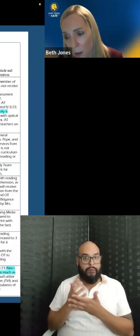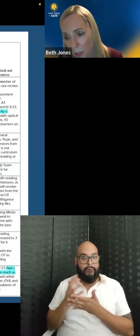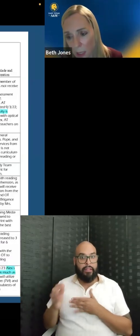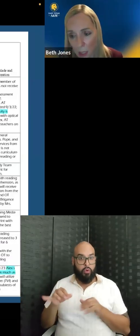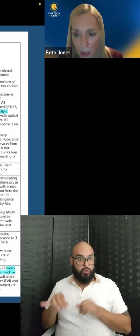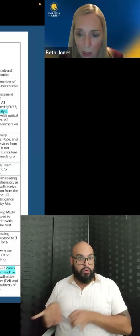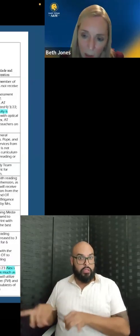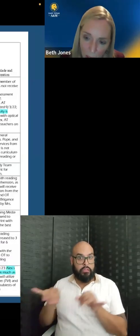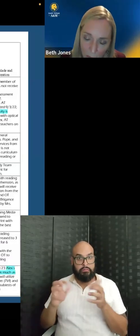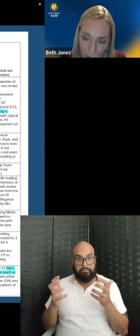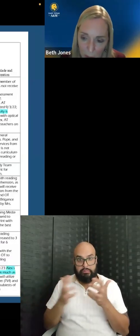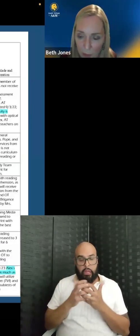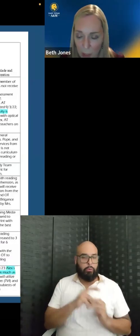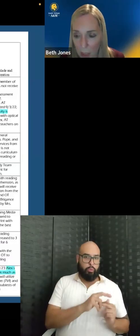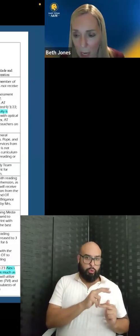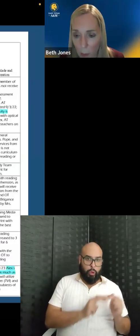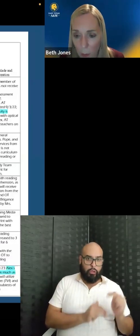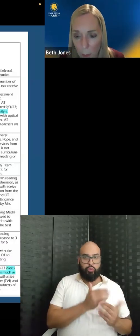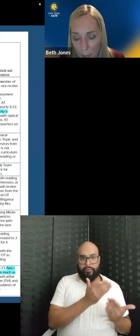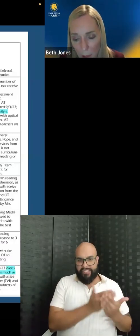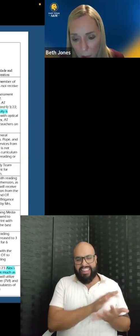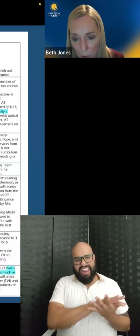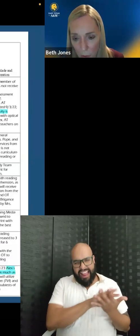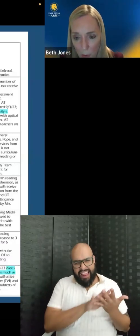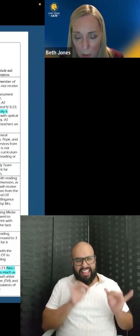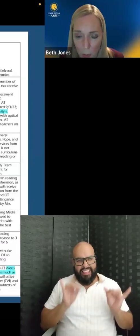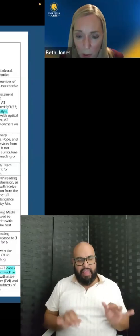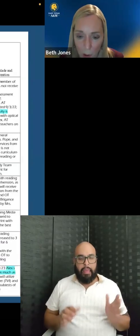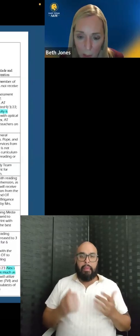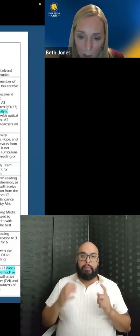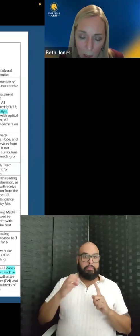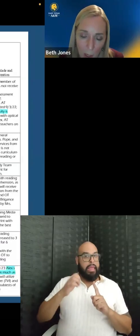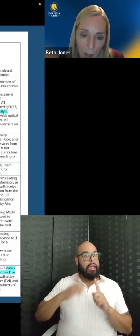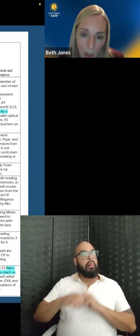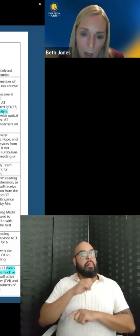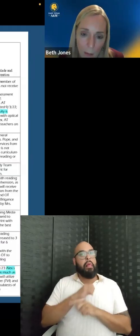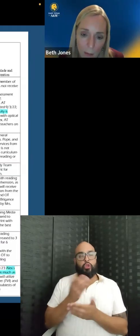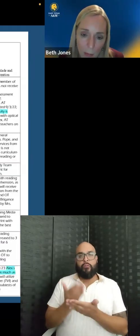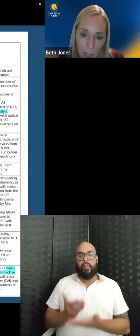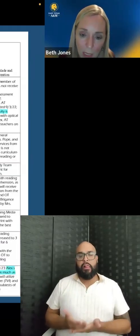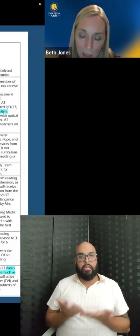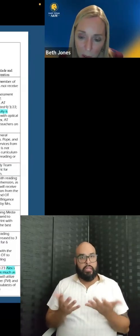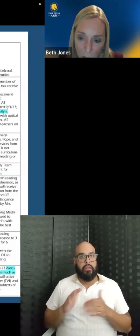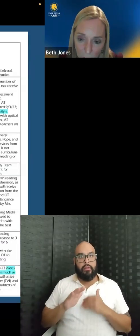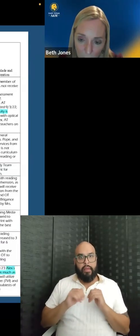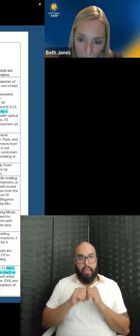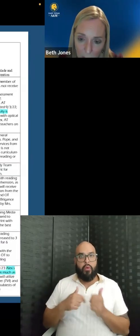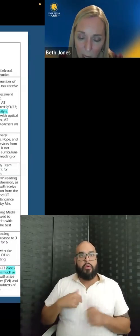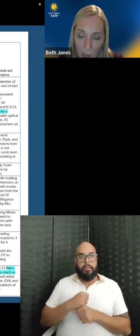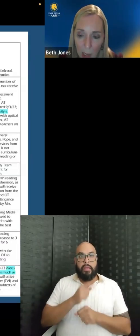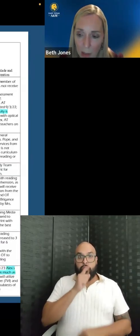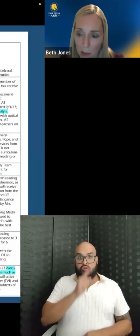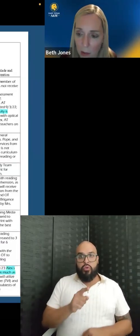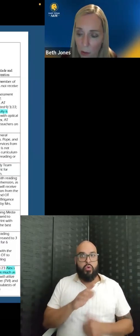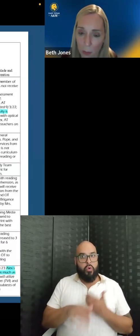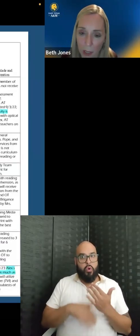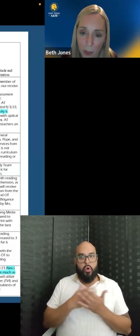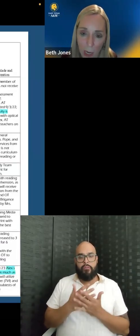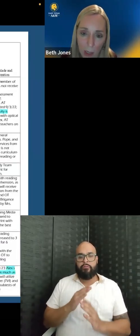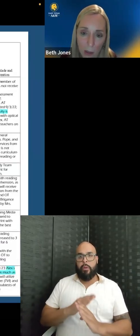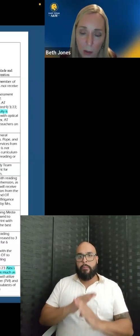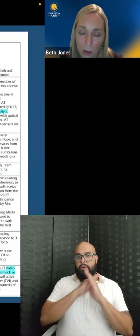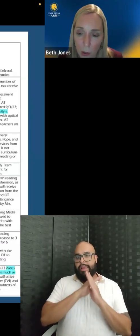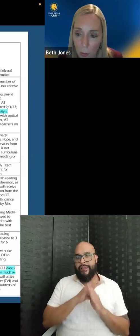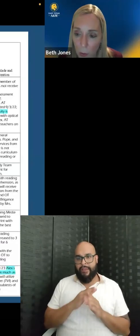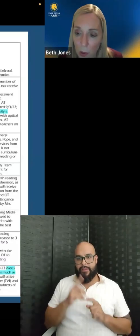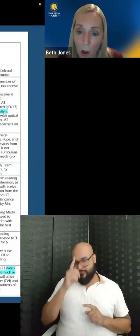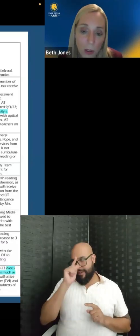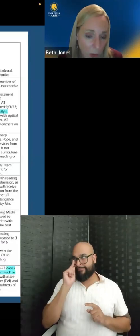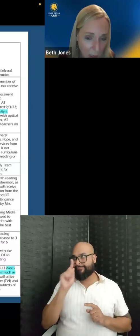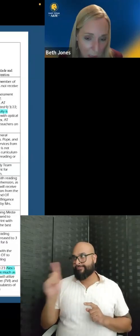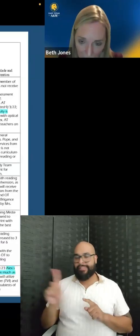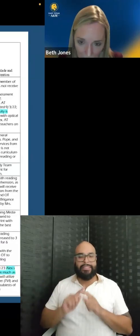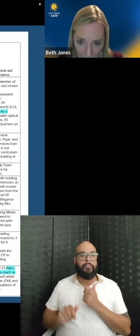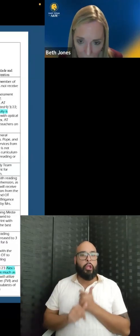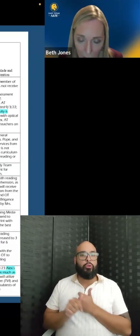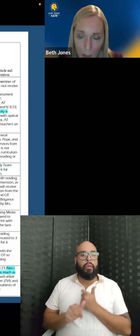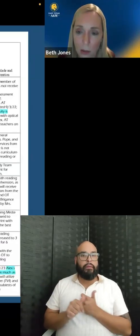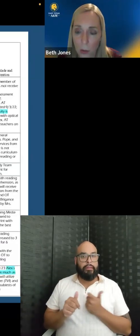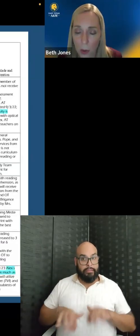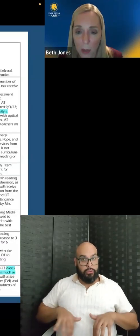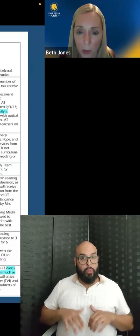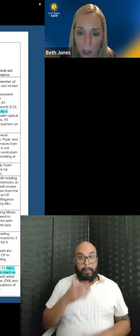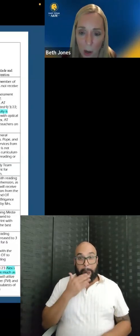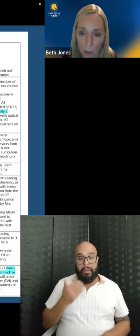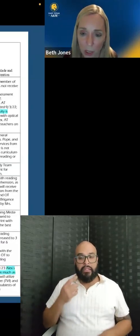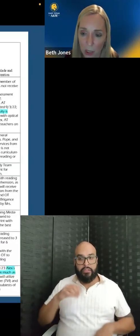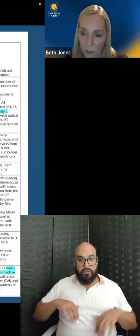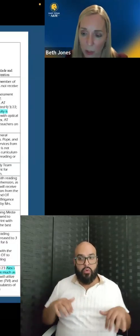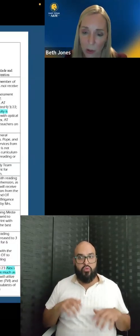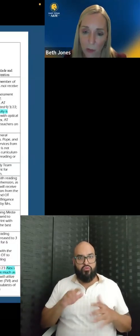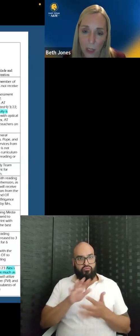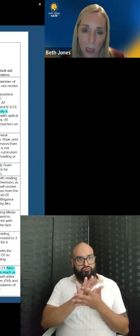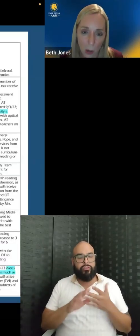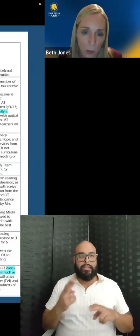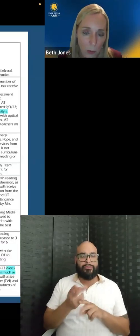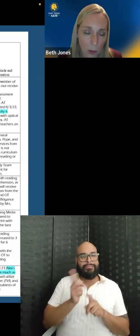All of these things, ecological validity, how are we making sure that we're guarding against those threats and doing the best we can to use all sources of data to come up with a comprehensive picture of the kiddo?